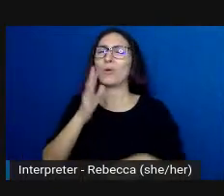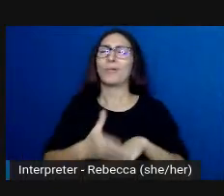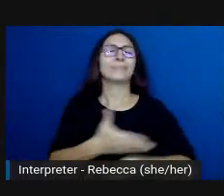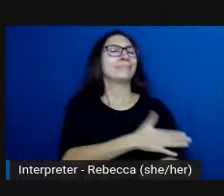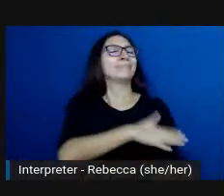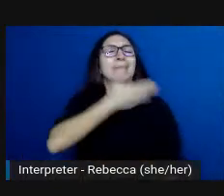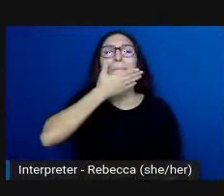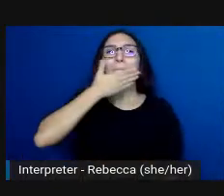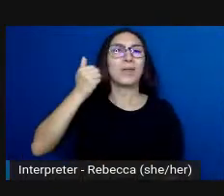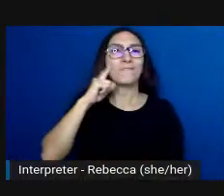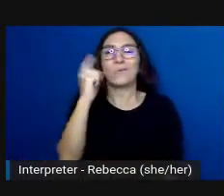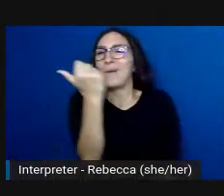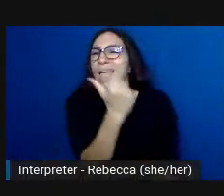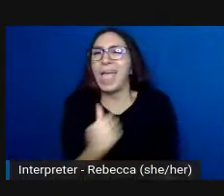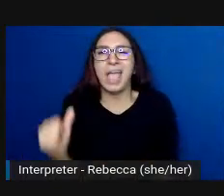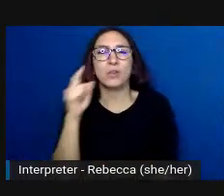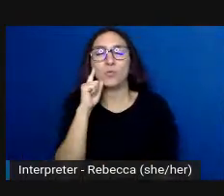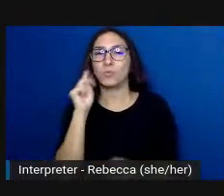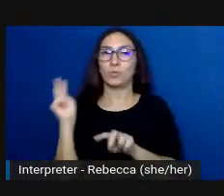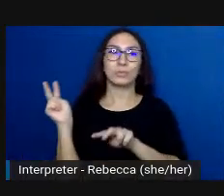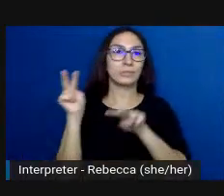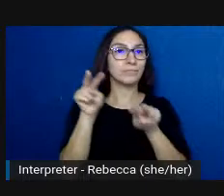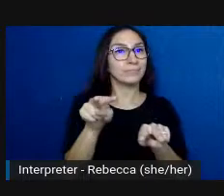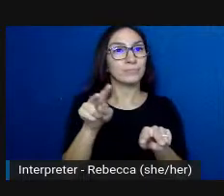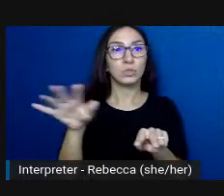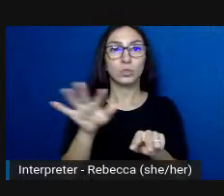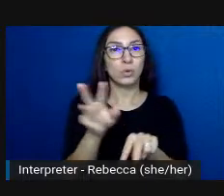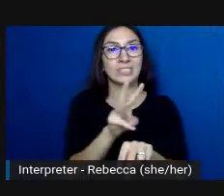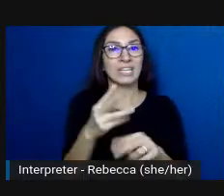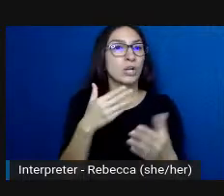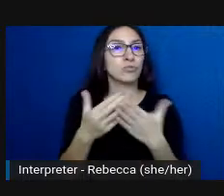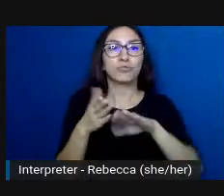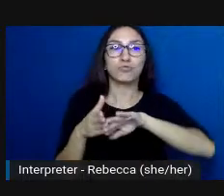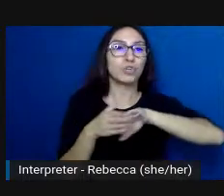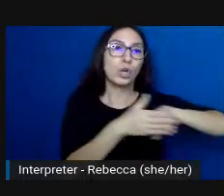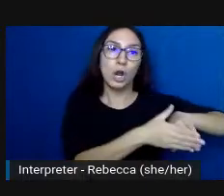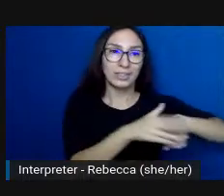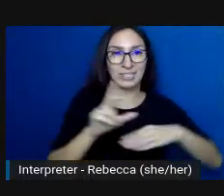(2) It advances the overall user experience for anyone coming to your site